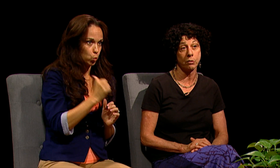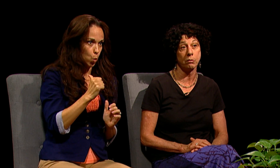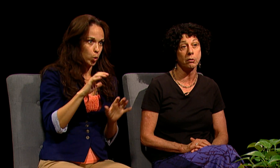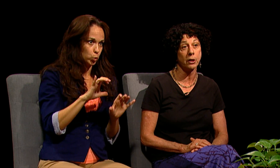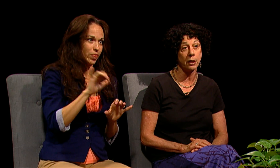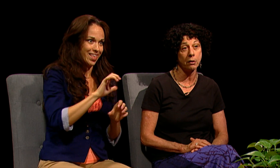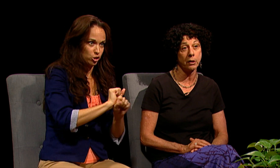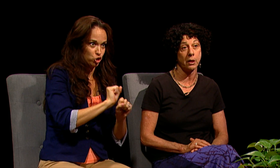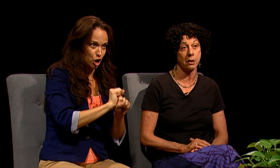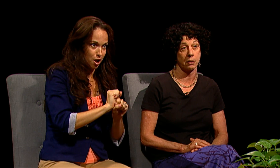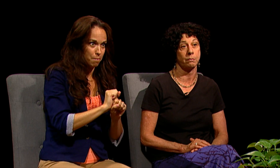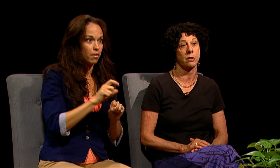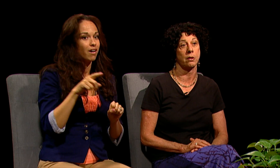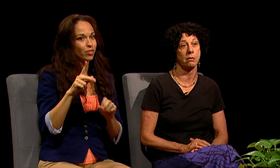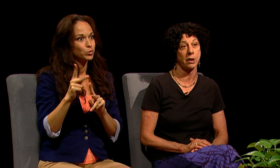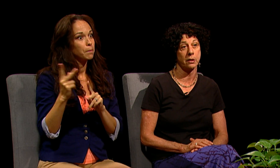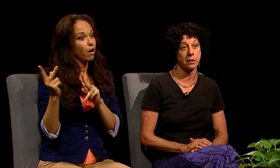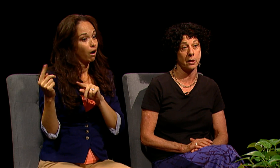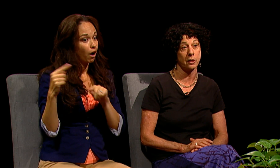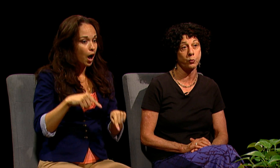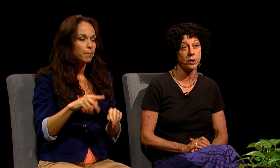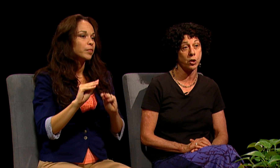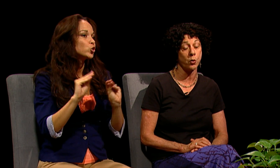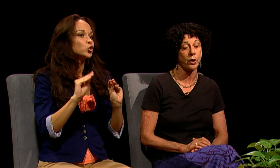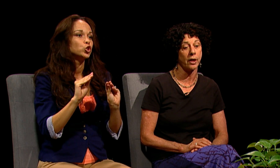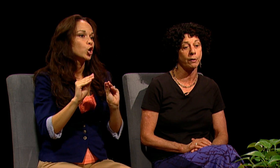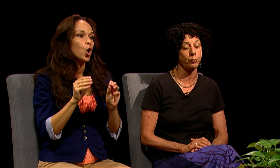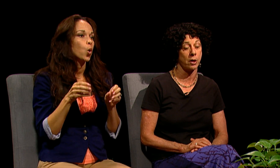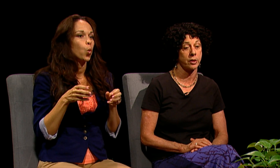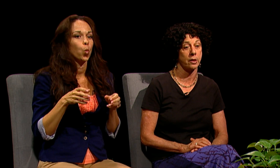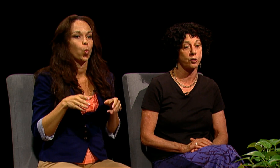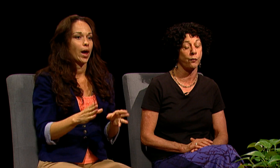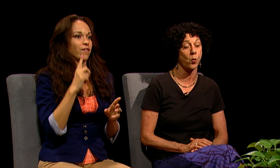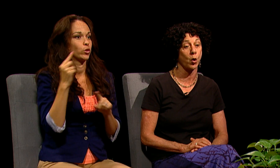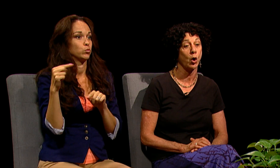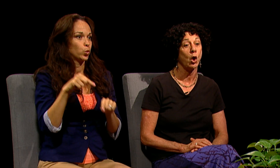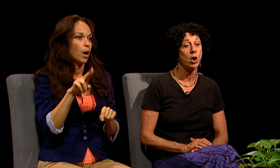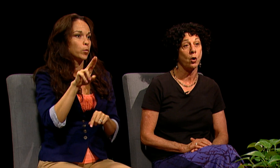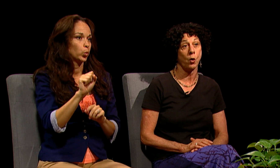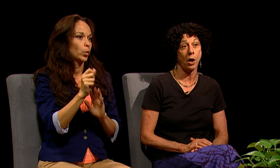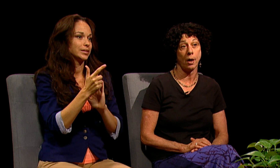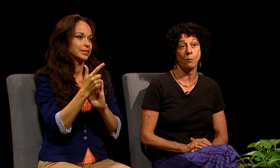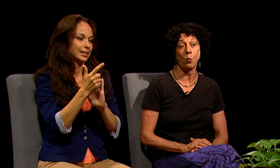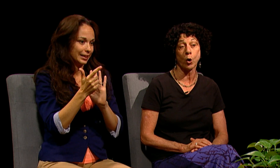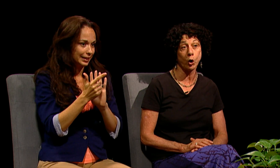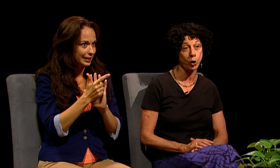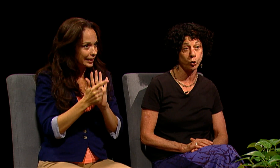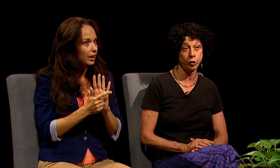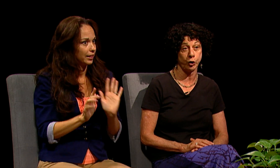TO LEGALLY COME TO THE UNITED STATES. WE DON'T HAVE A PROCESS FOR WORKERS,